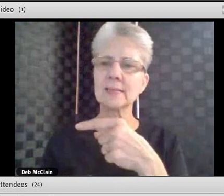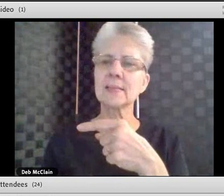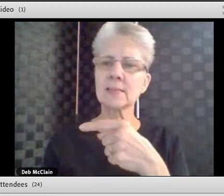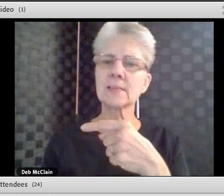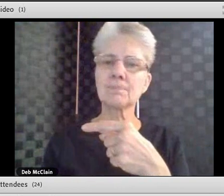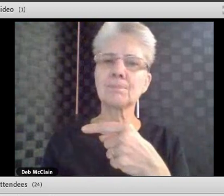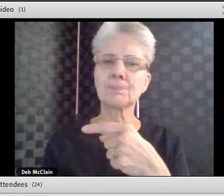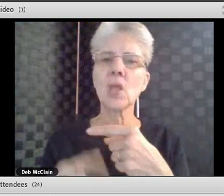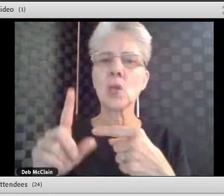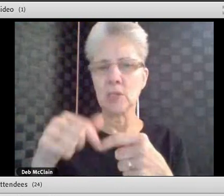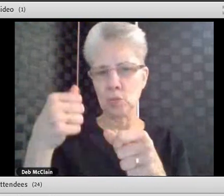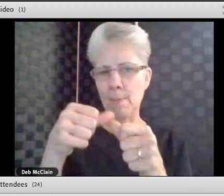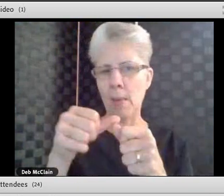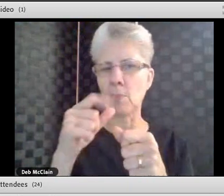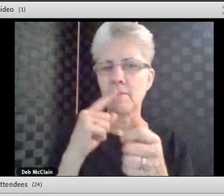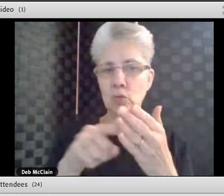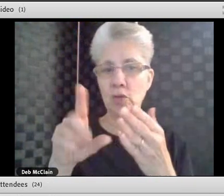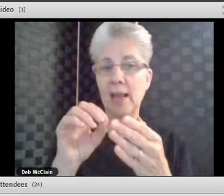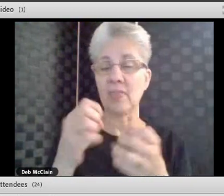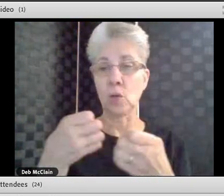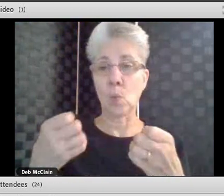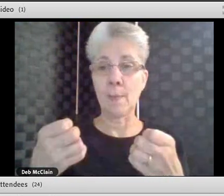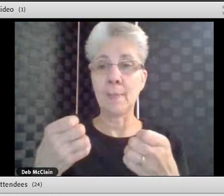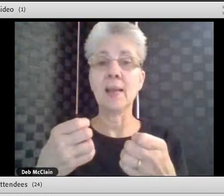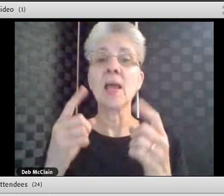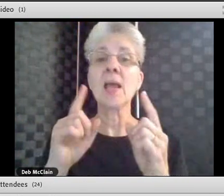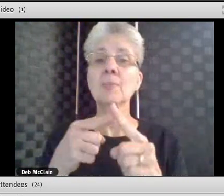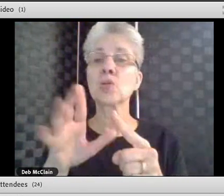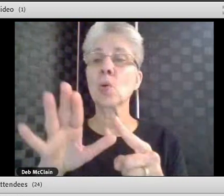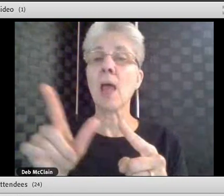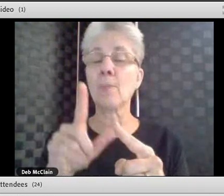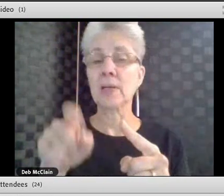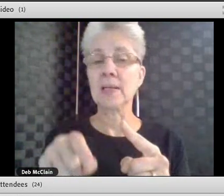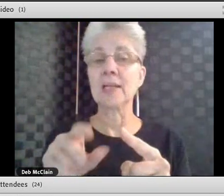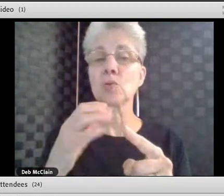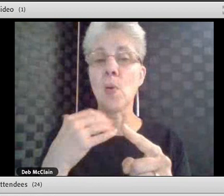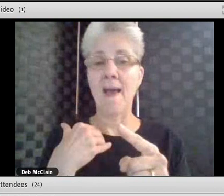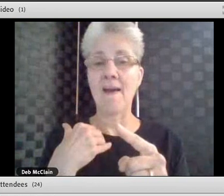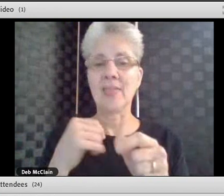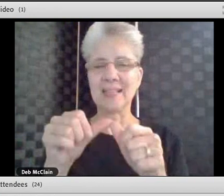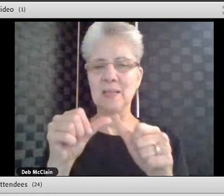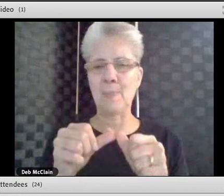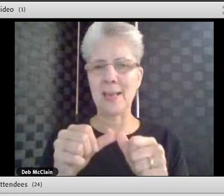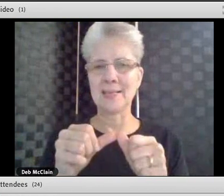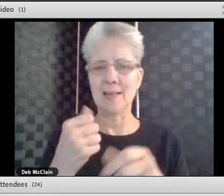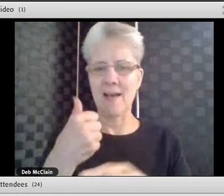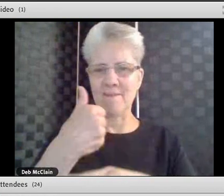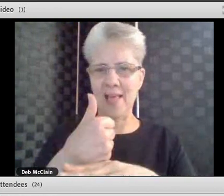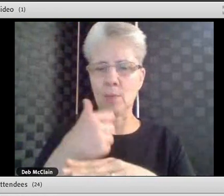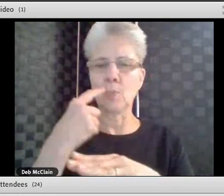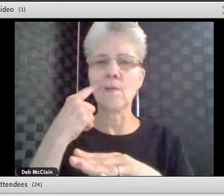and so this -- You need to remember if you check out this equipment when it comes to your library, you need to have that space